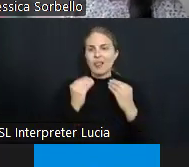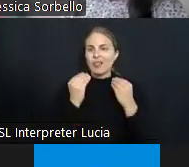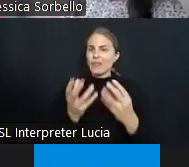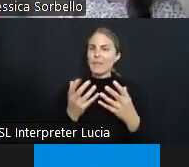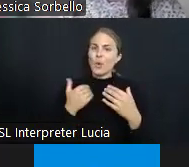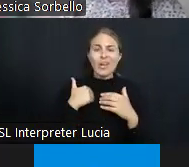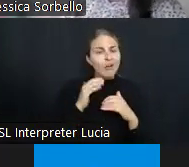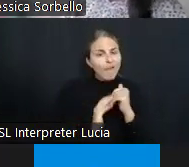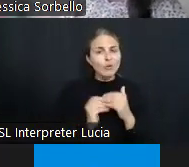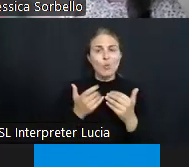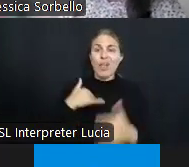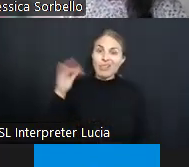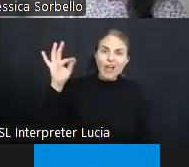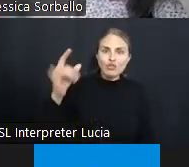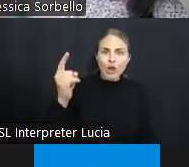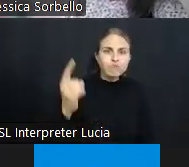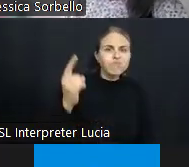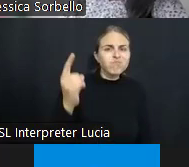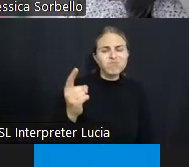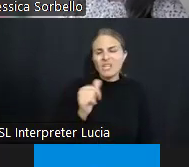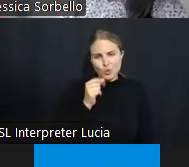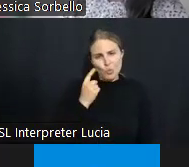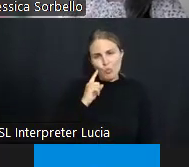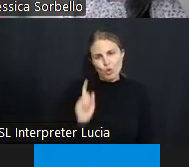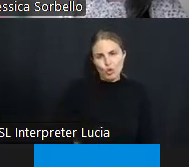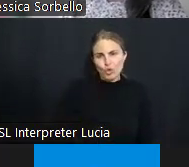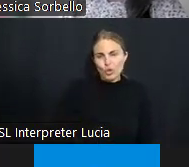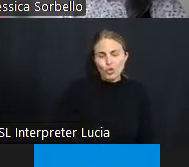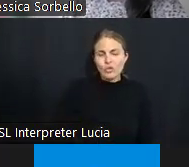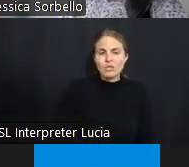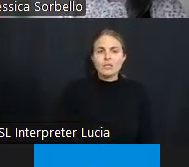a long time, you know, we feared that talking about